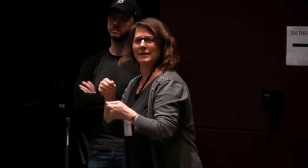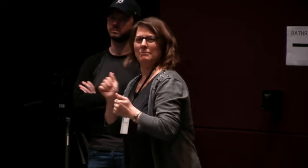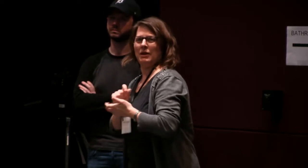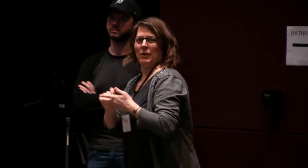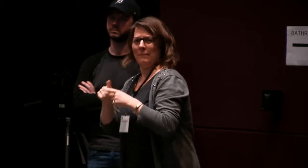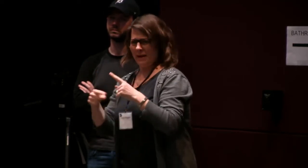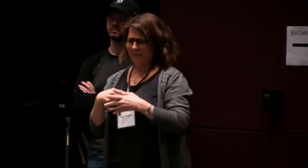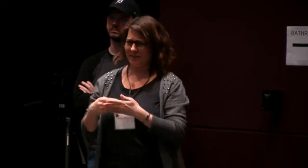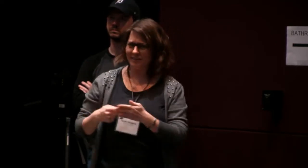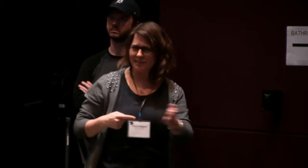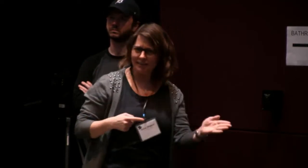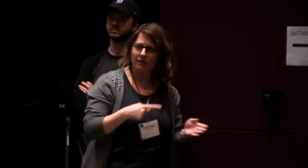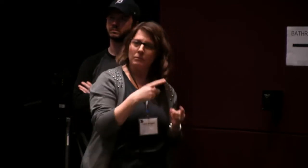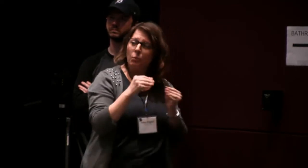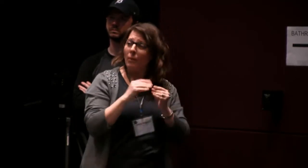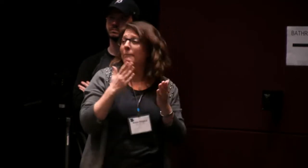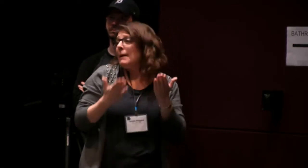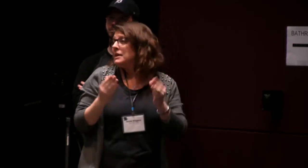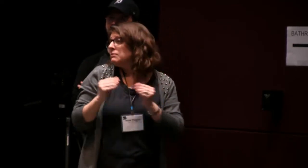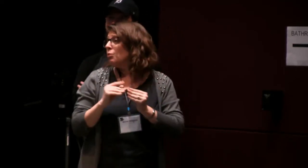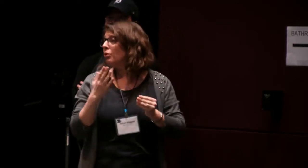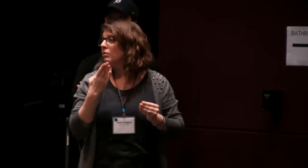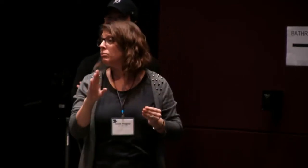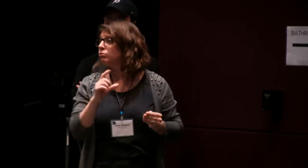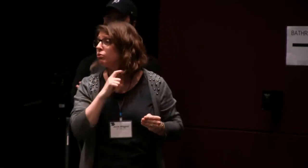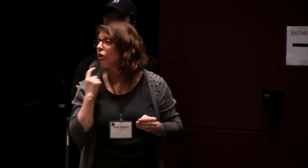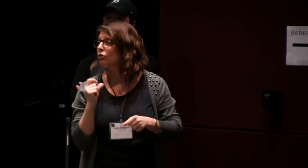There is acting, directing, but then there's also